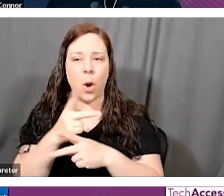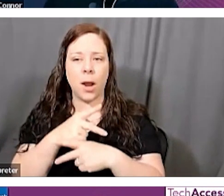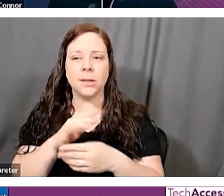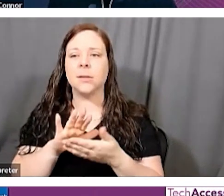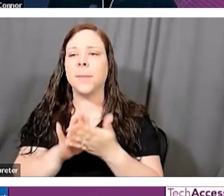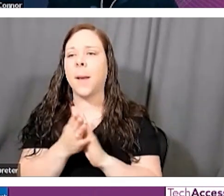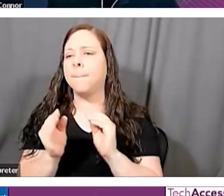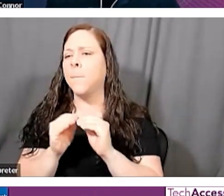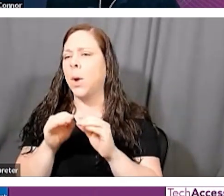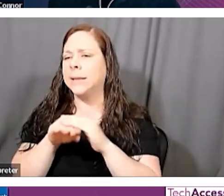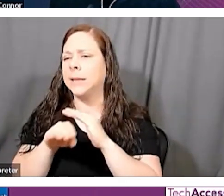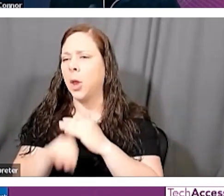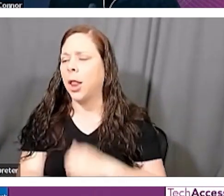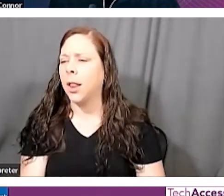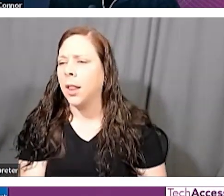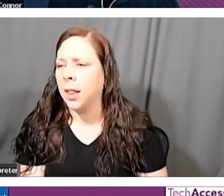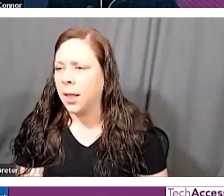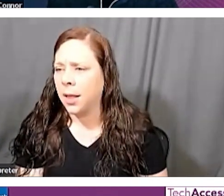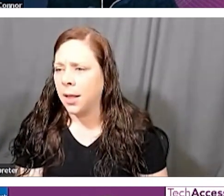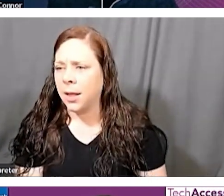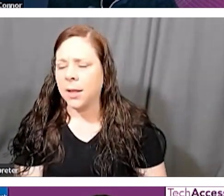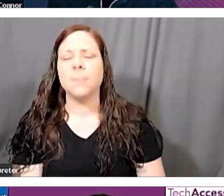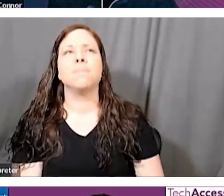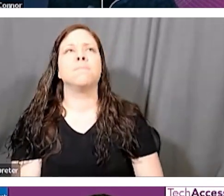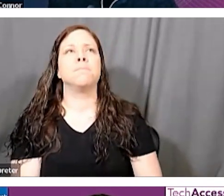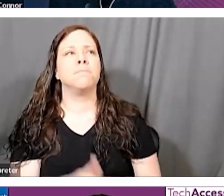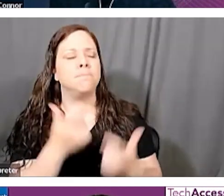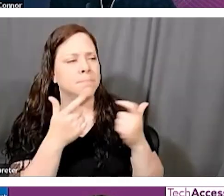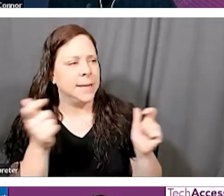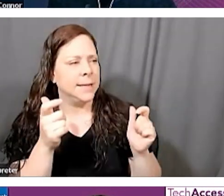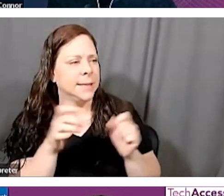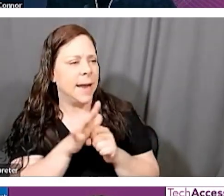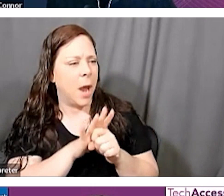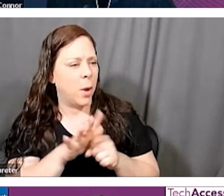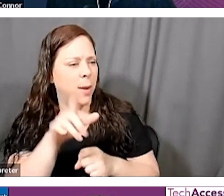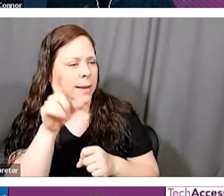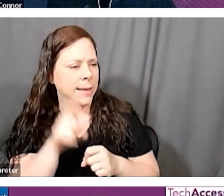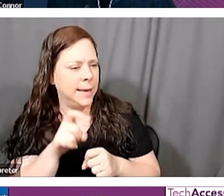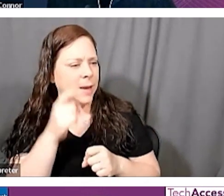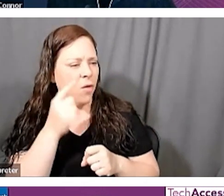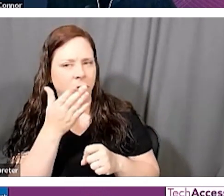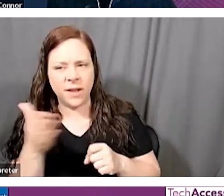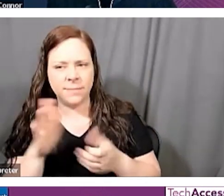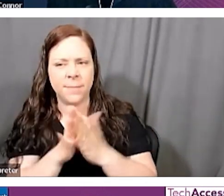Oh, what is the biggest area of need to make products more accessible? So I think that the number one thing that can be done is